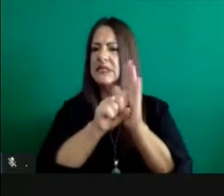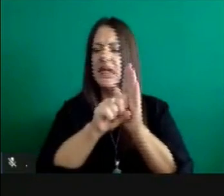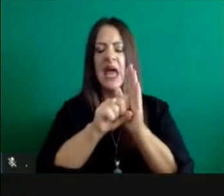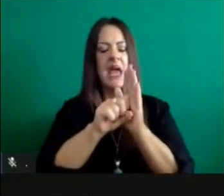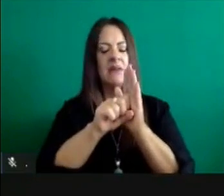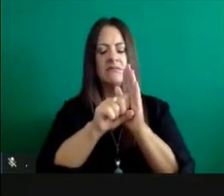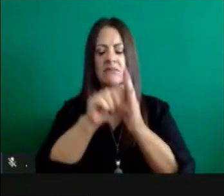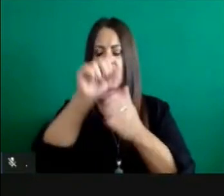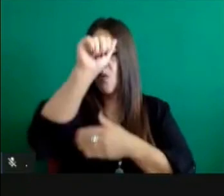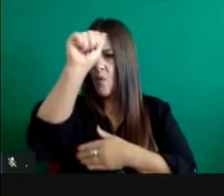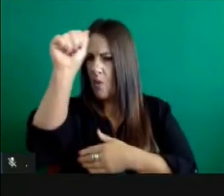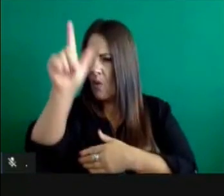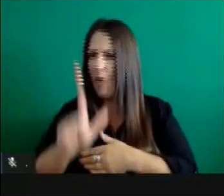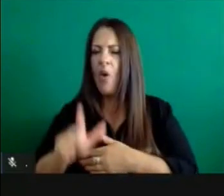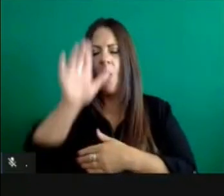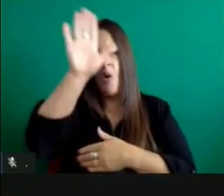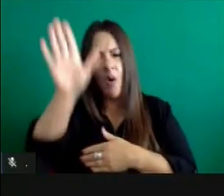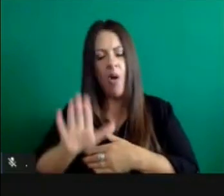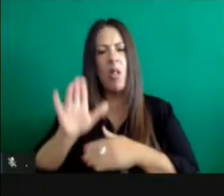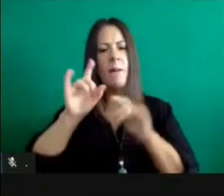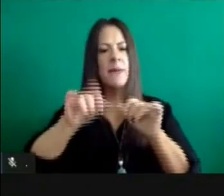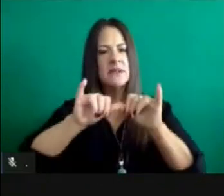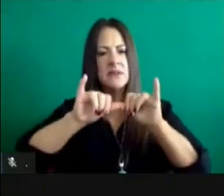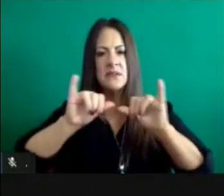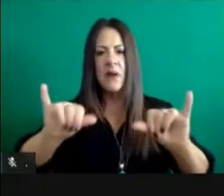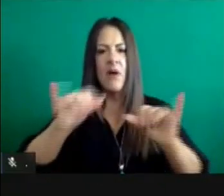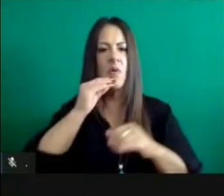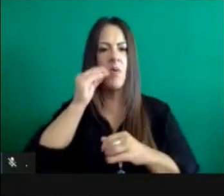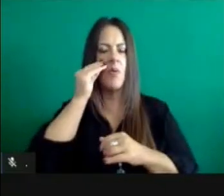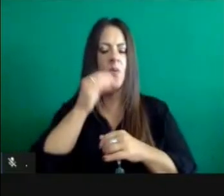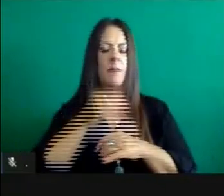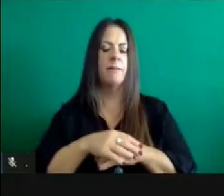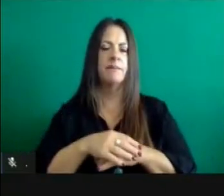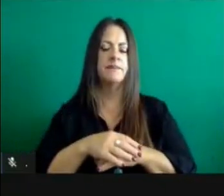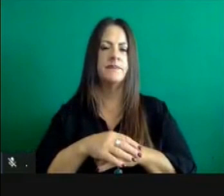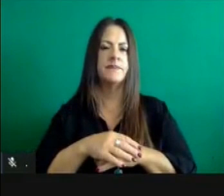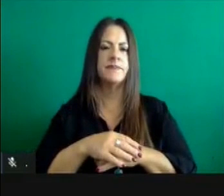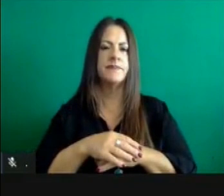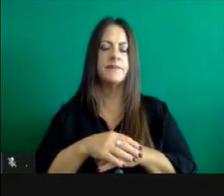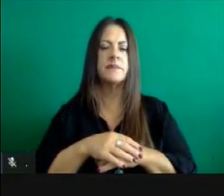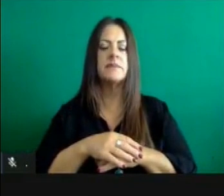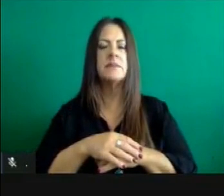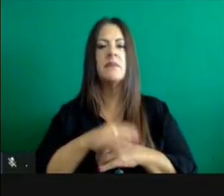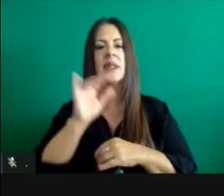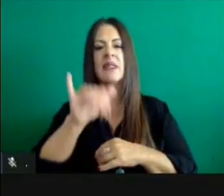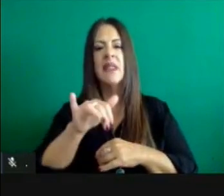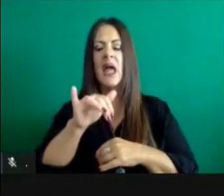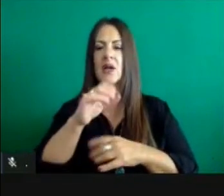AGAIN, OVERALL, WE WANT CALIFORNIANS TO STAY IN AND THAT IS STATEWIDE.